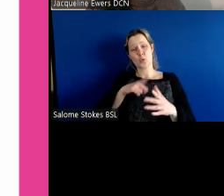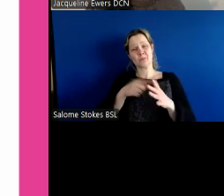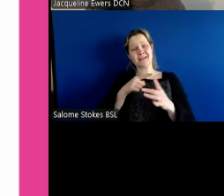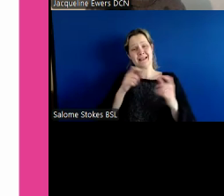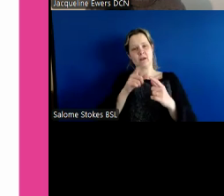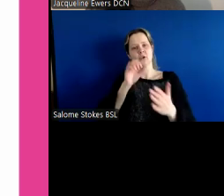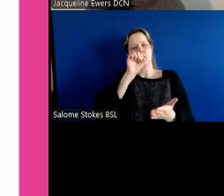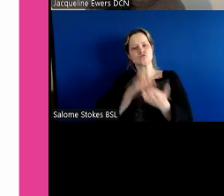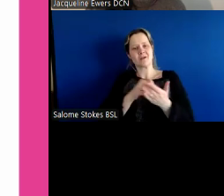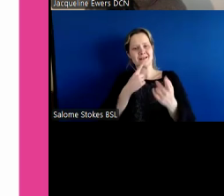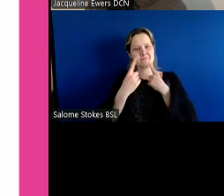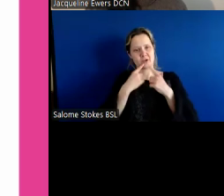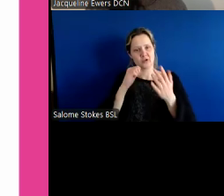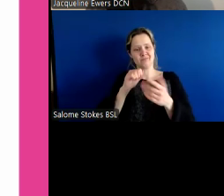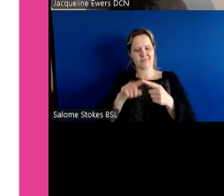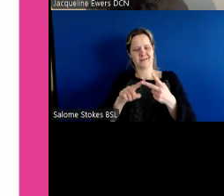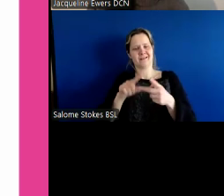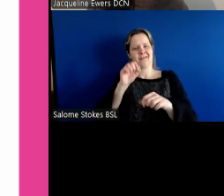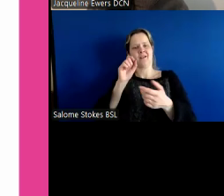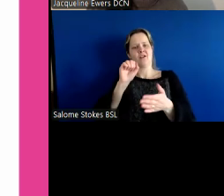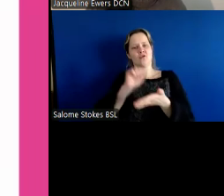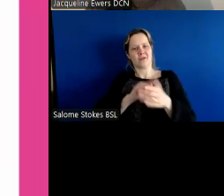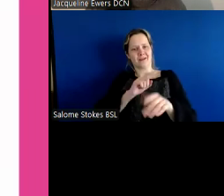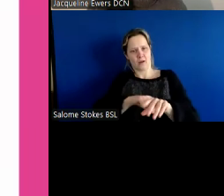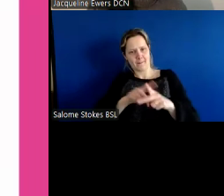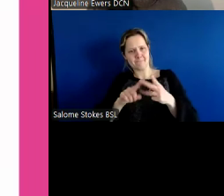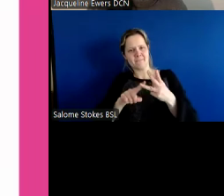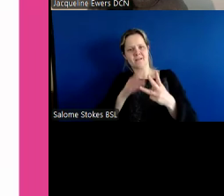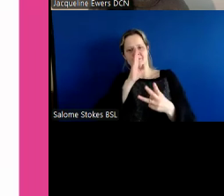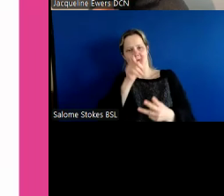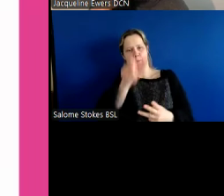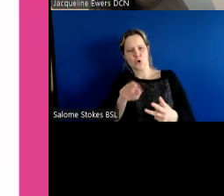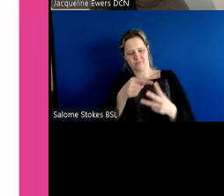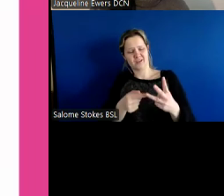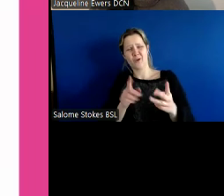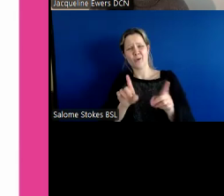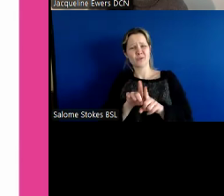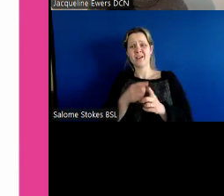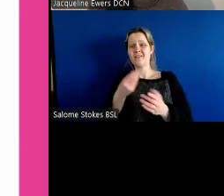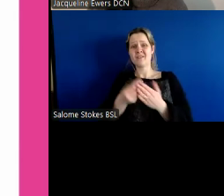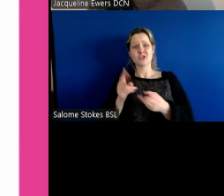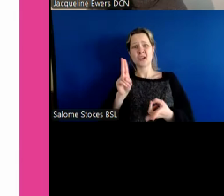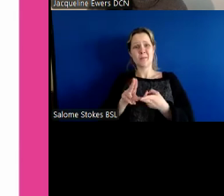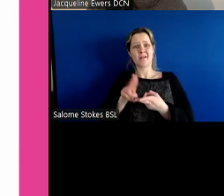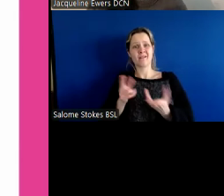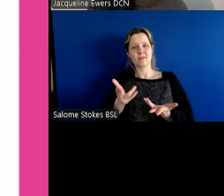to the right person. Of course, it's very cost effective. We're going to look at some of those stats